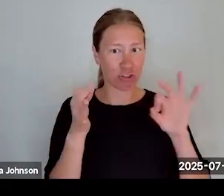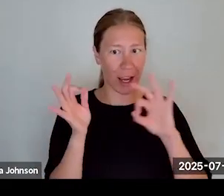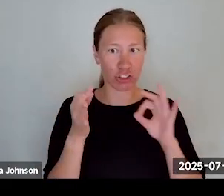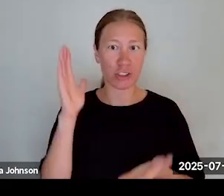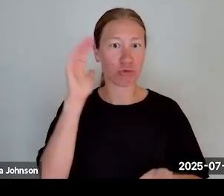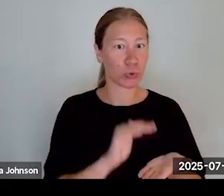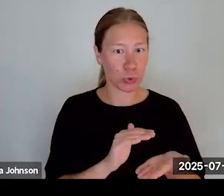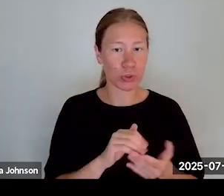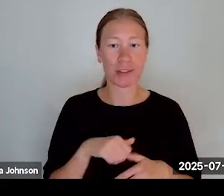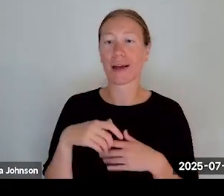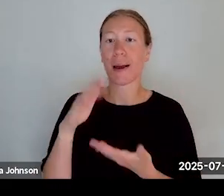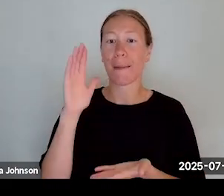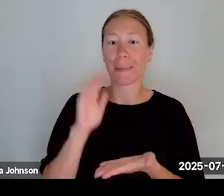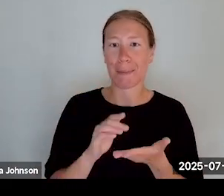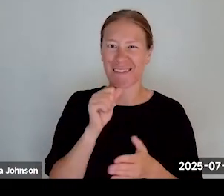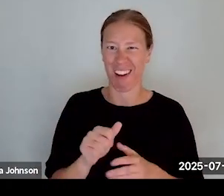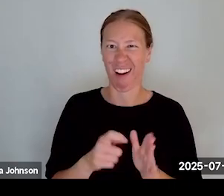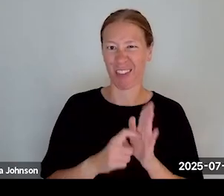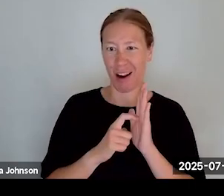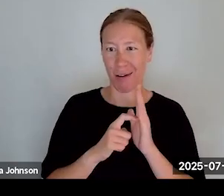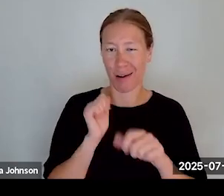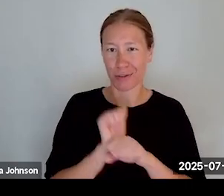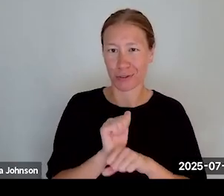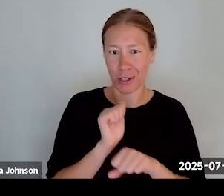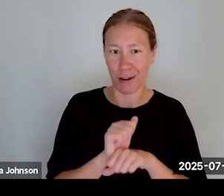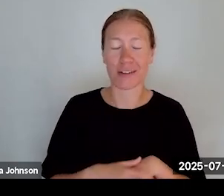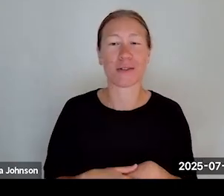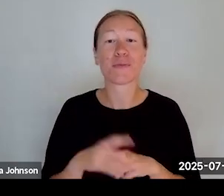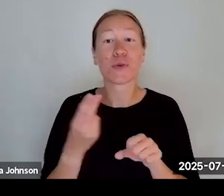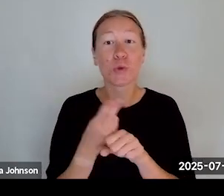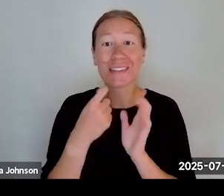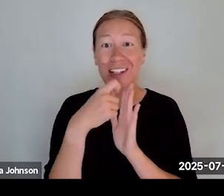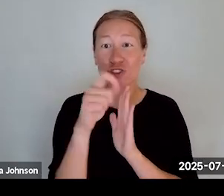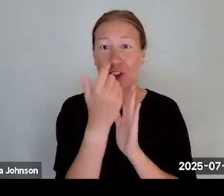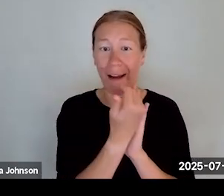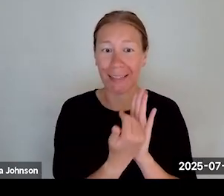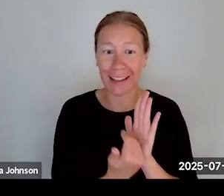using checklists, assistive tech and software programs, or even generative AI.